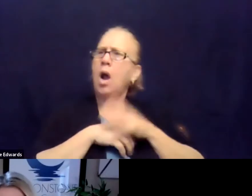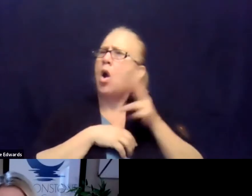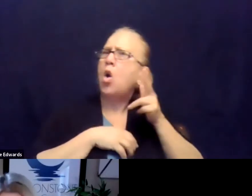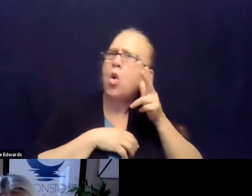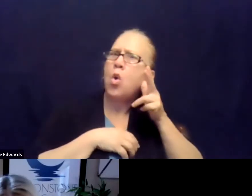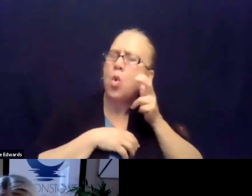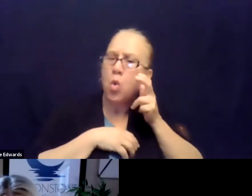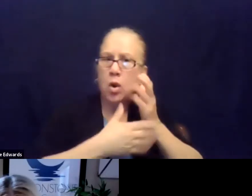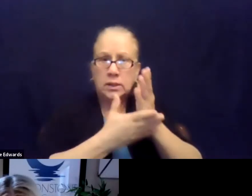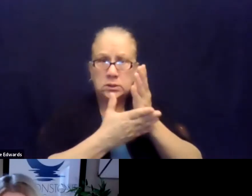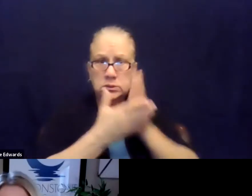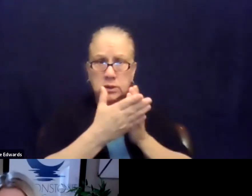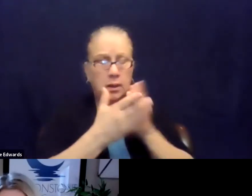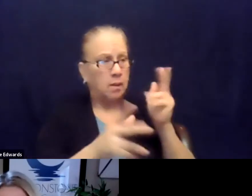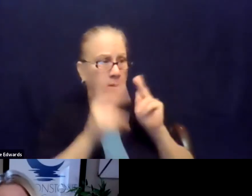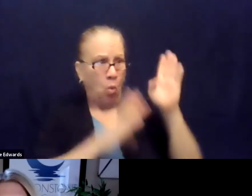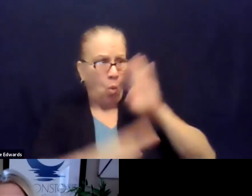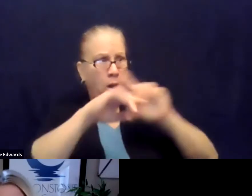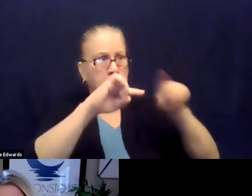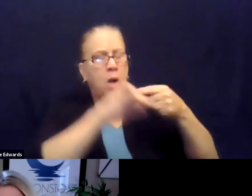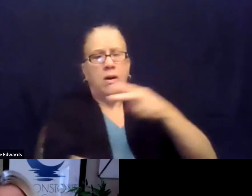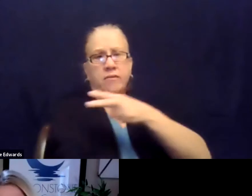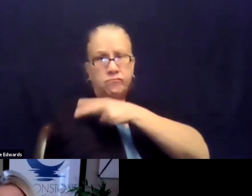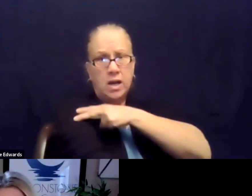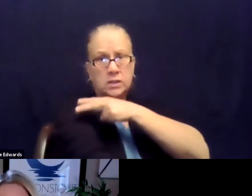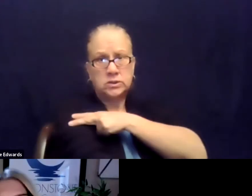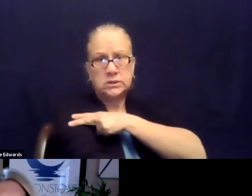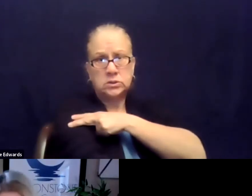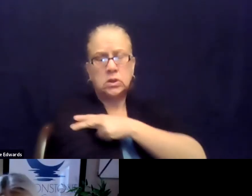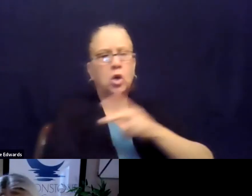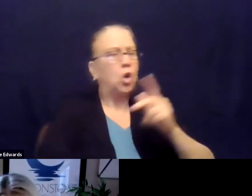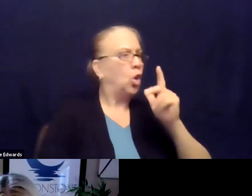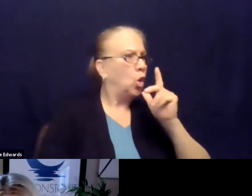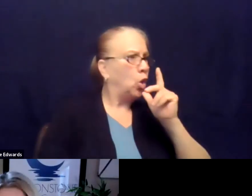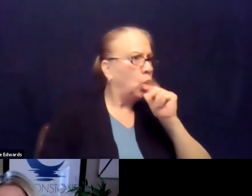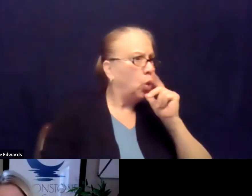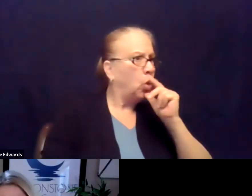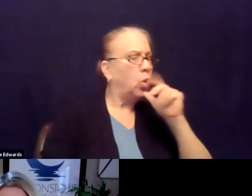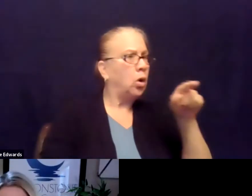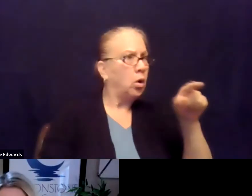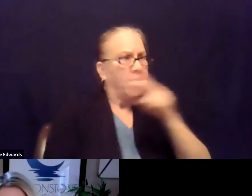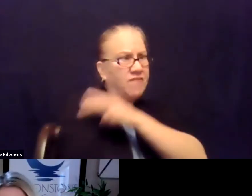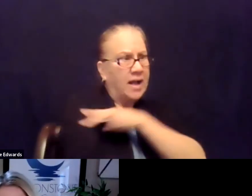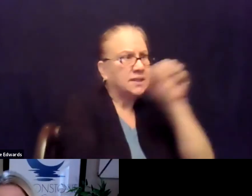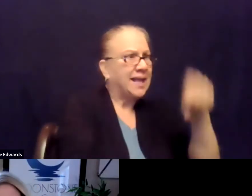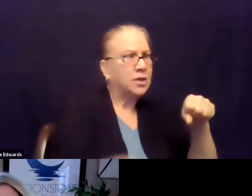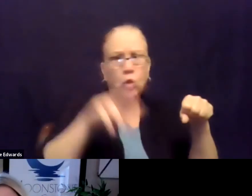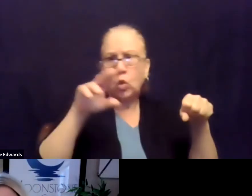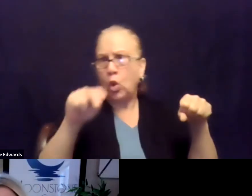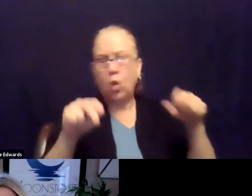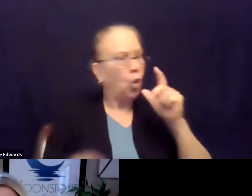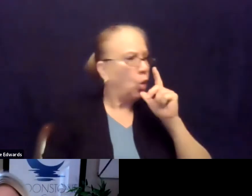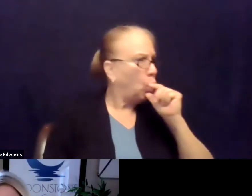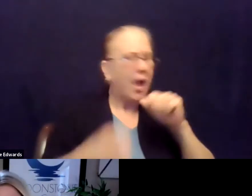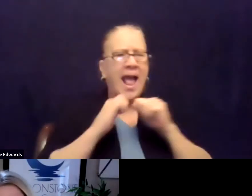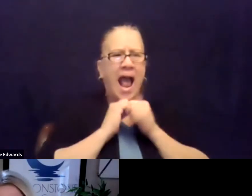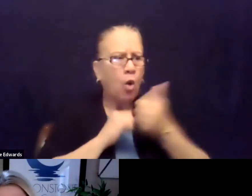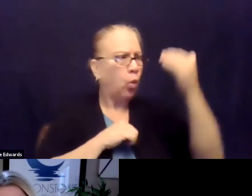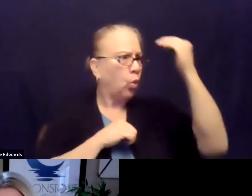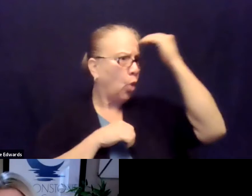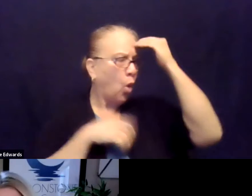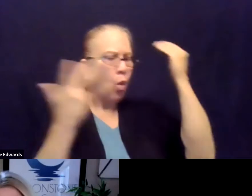are worried about vaccines, knows who is and who is not and how would you know within your staff,